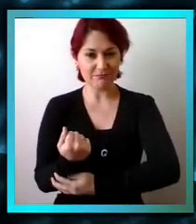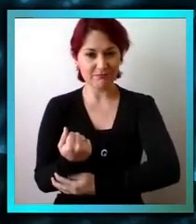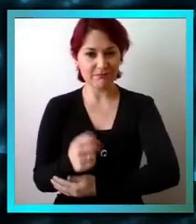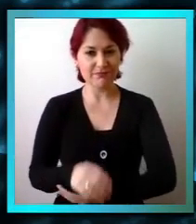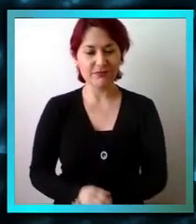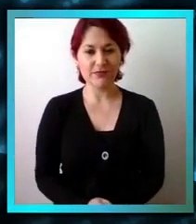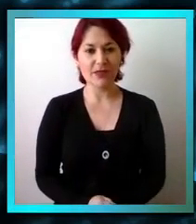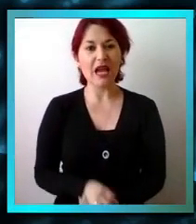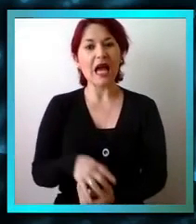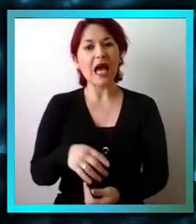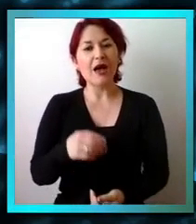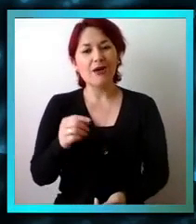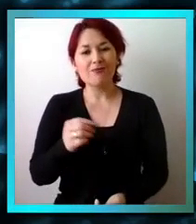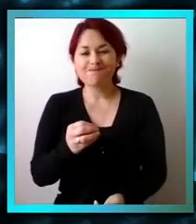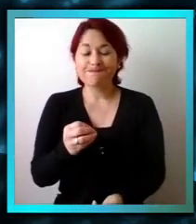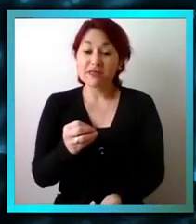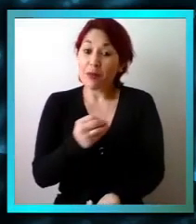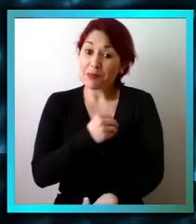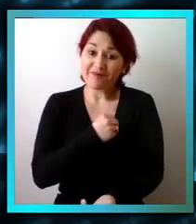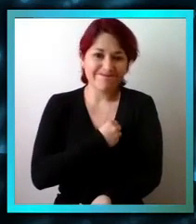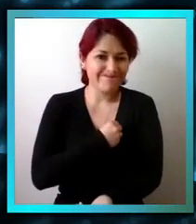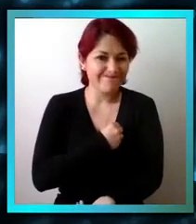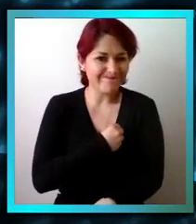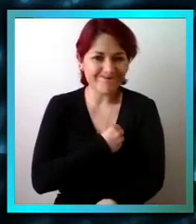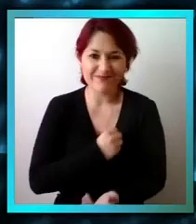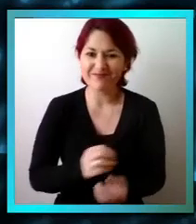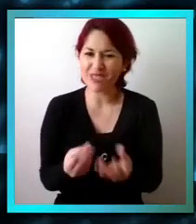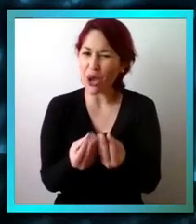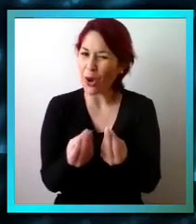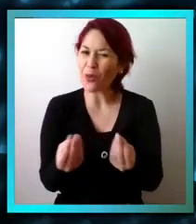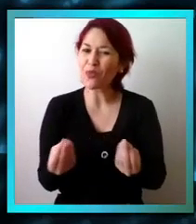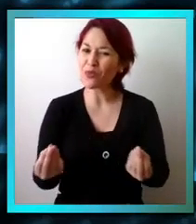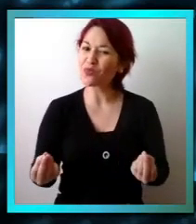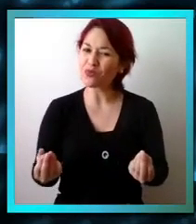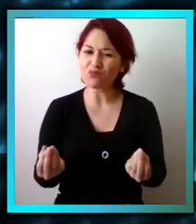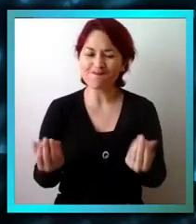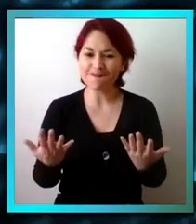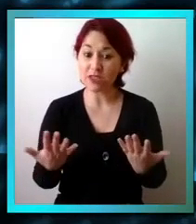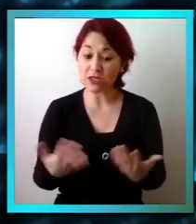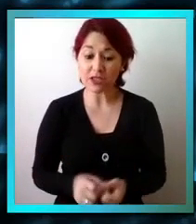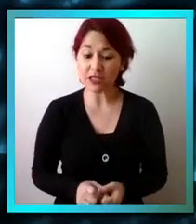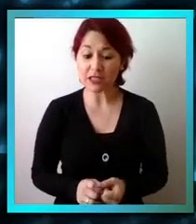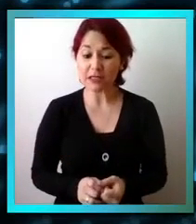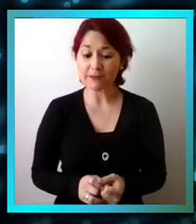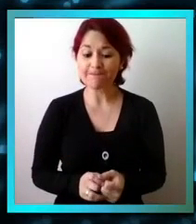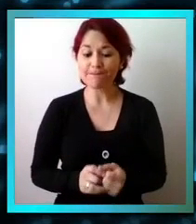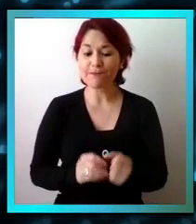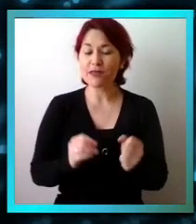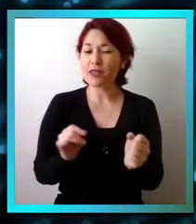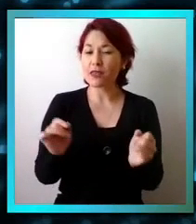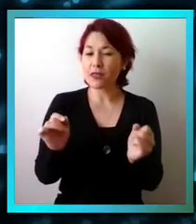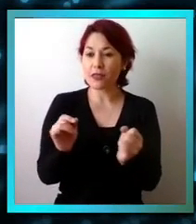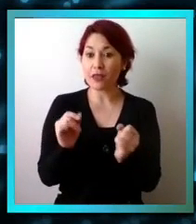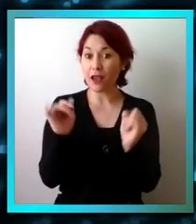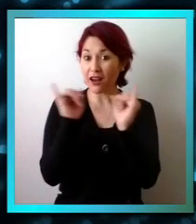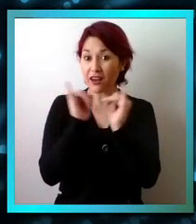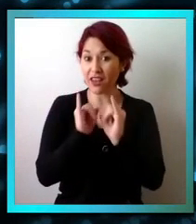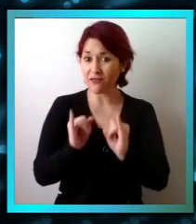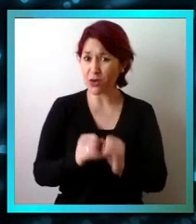infrastructure is so critical or so expensive uh that there any kind of uh security solutions